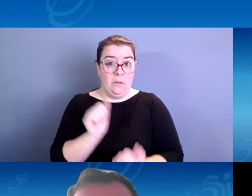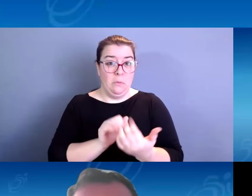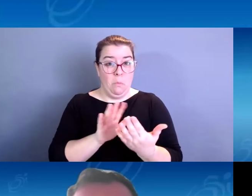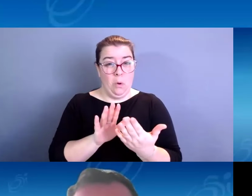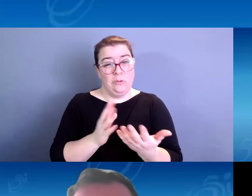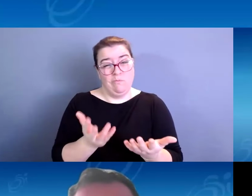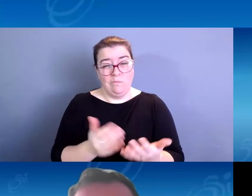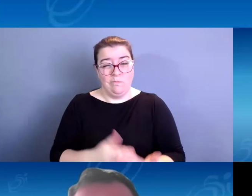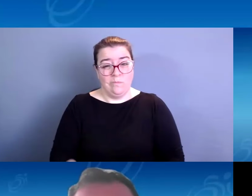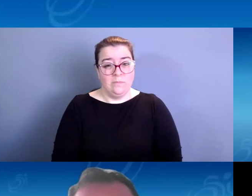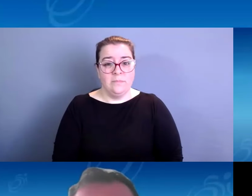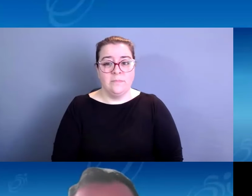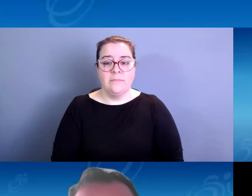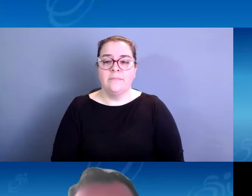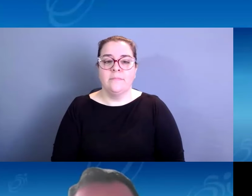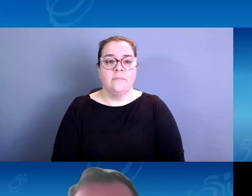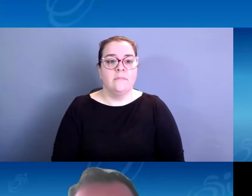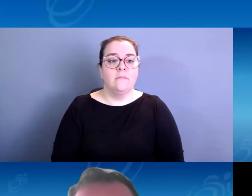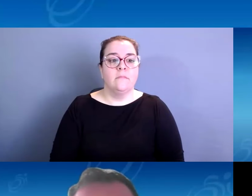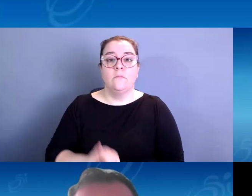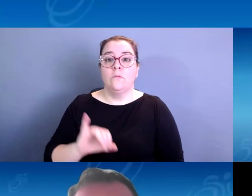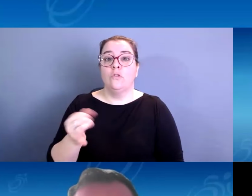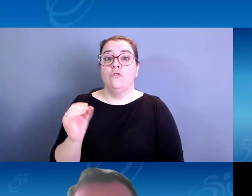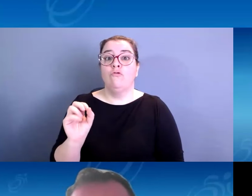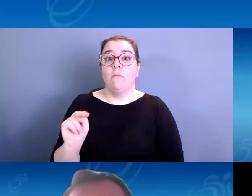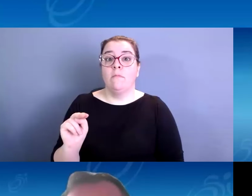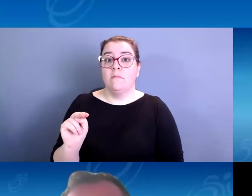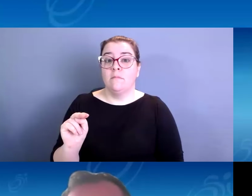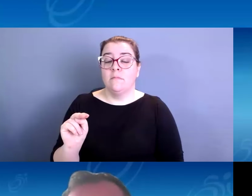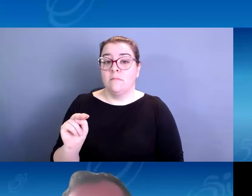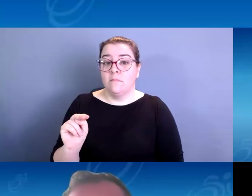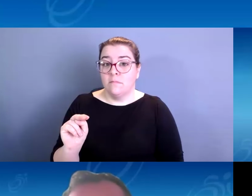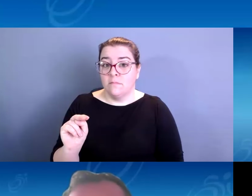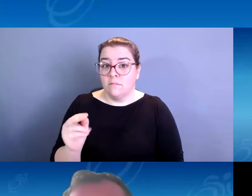Jon, you have your hand up. What's your thoughts?